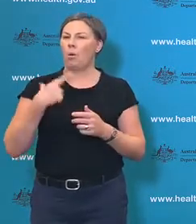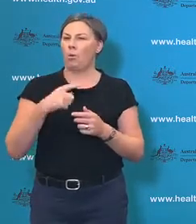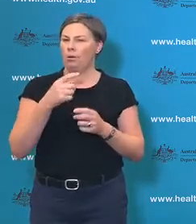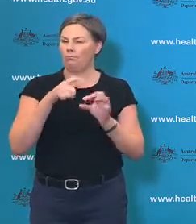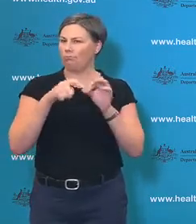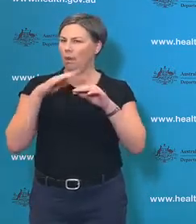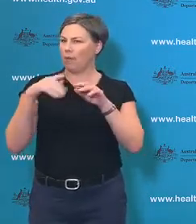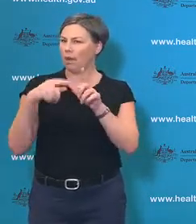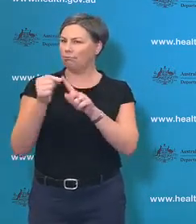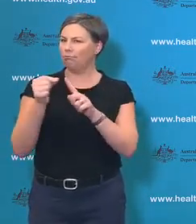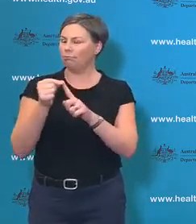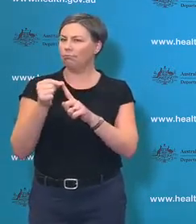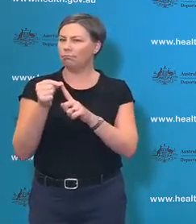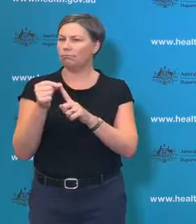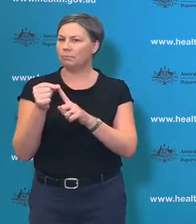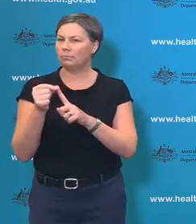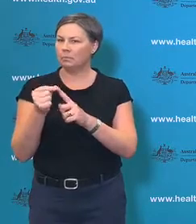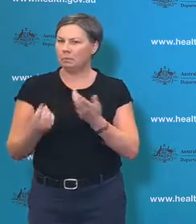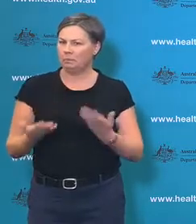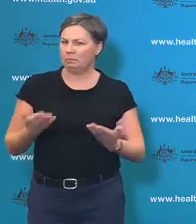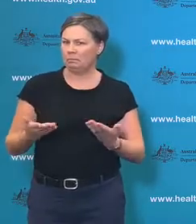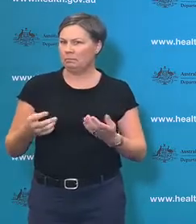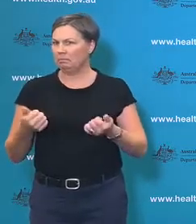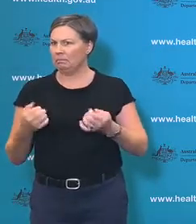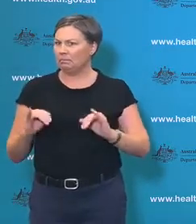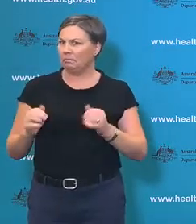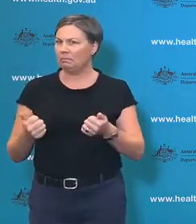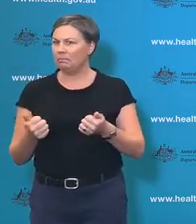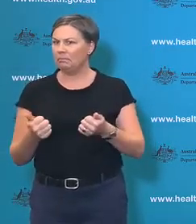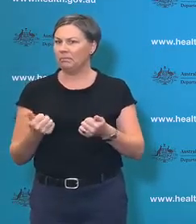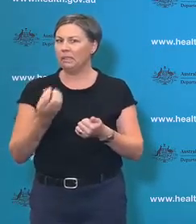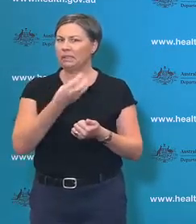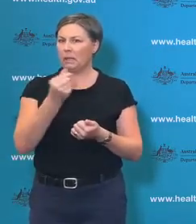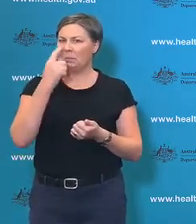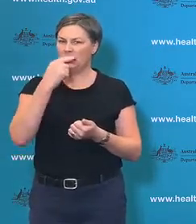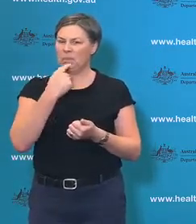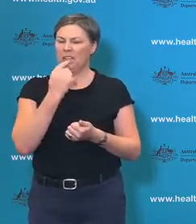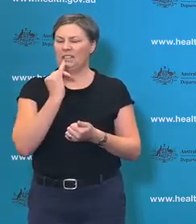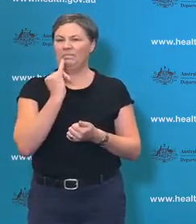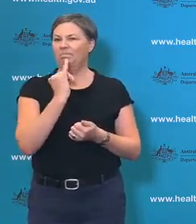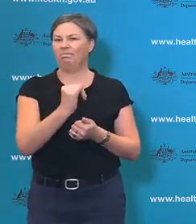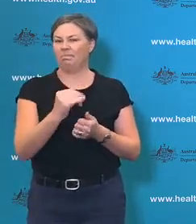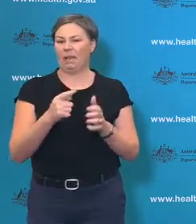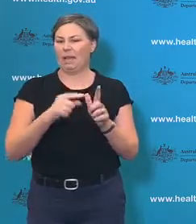We have been very critical of the app in terms of not solely identifying cases,